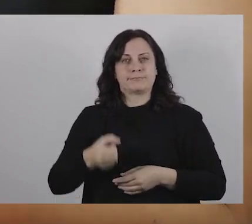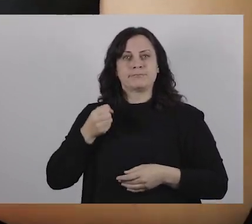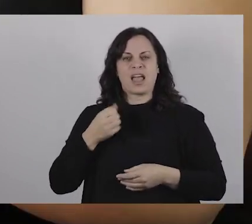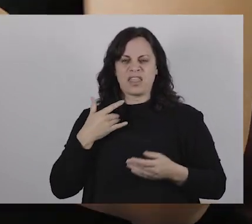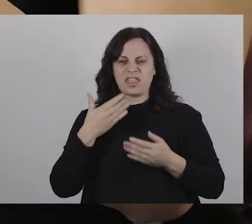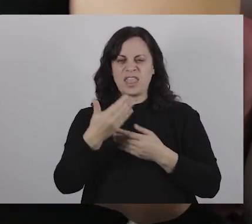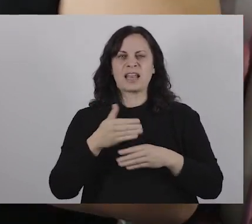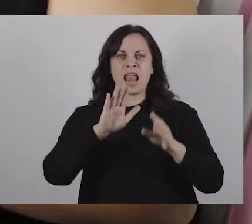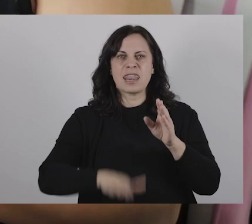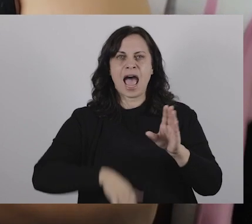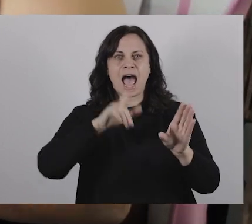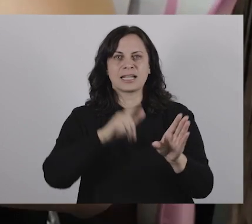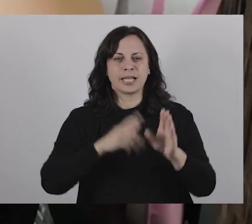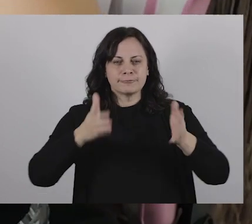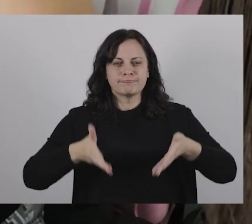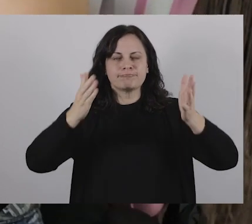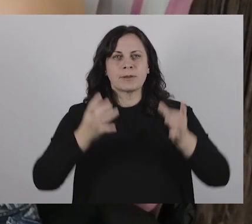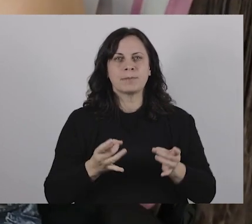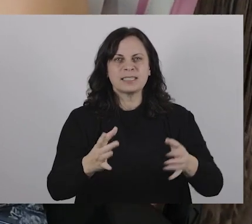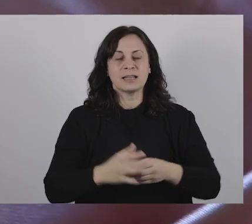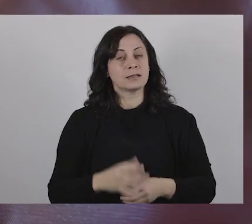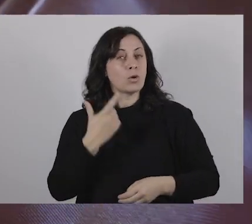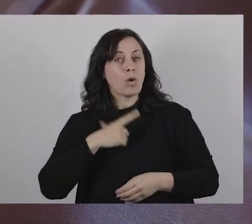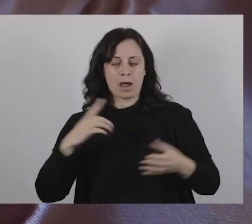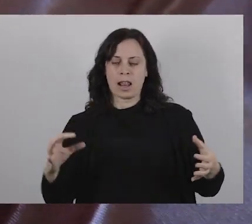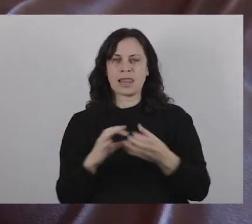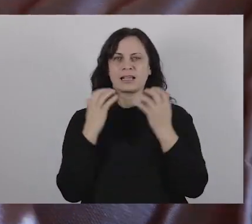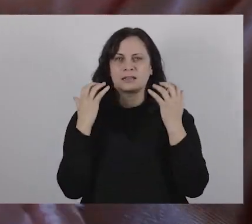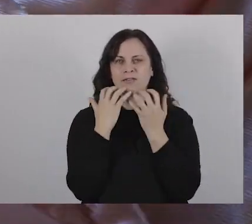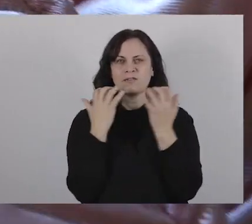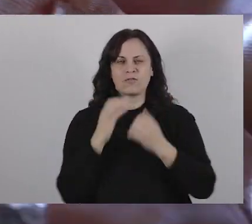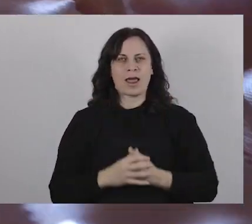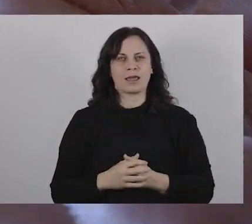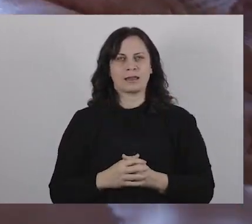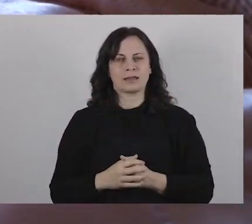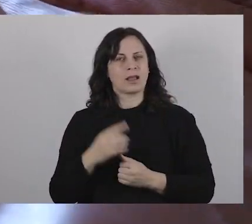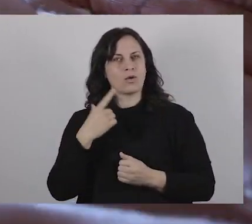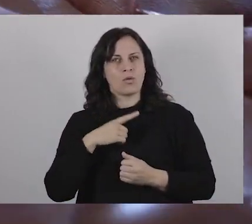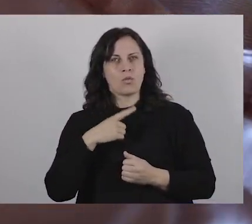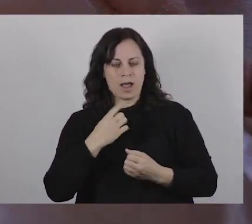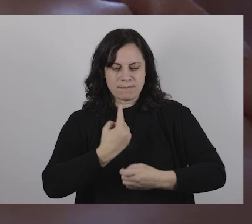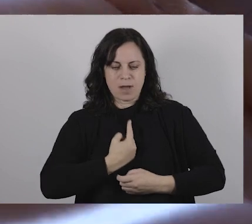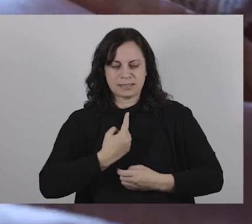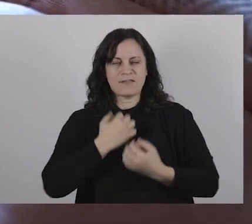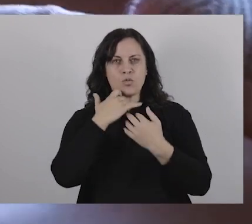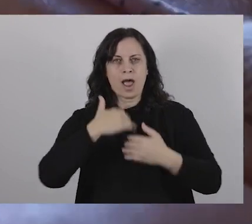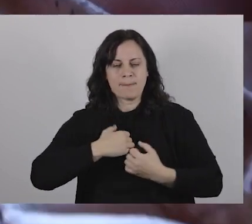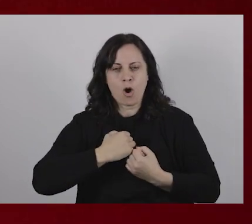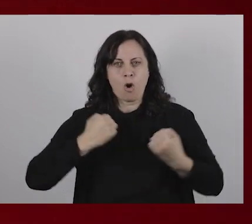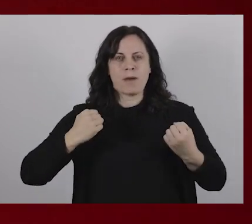to actually begin, cos I was too afraid, I think. It is, like, a really vulnerable thing to make art and share it.